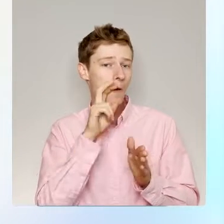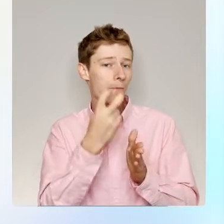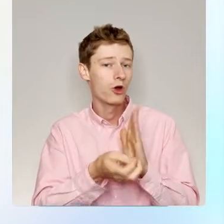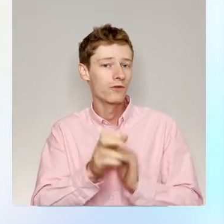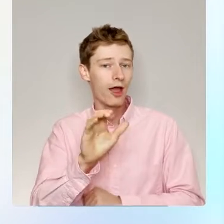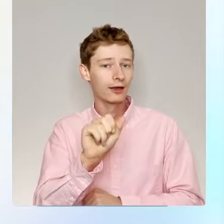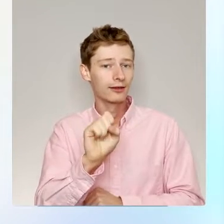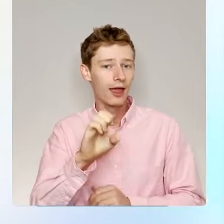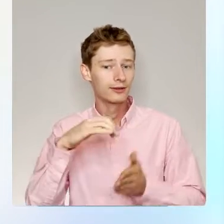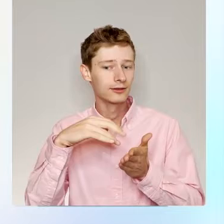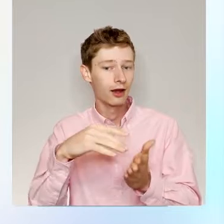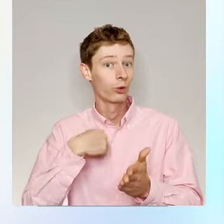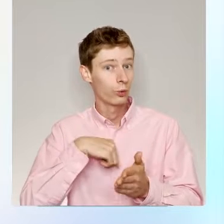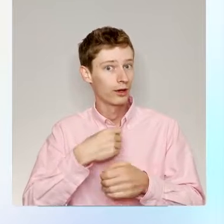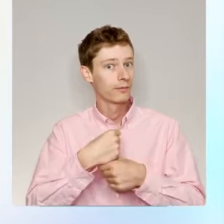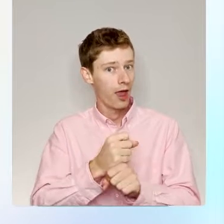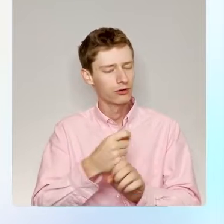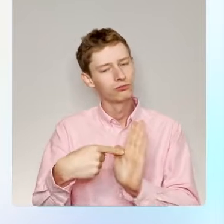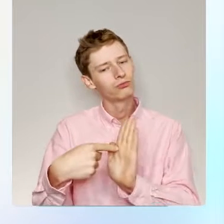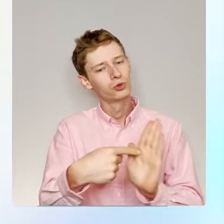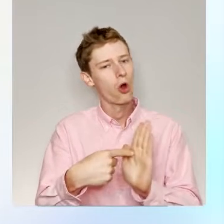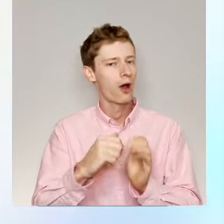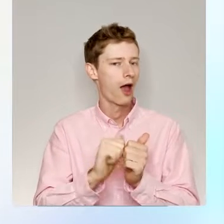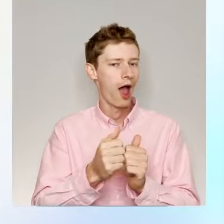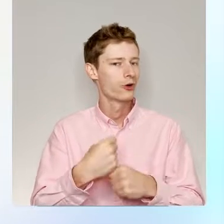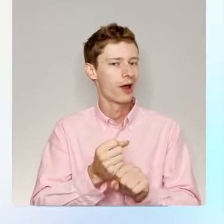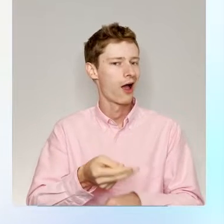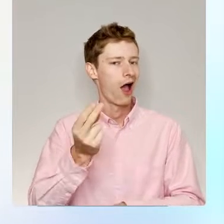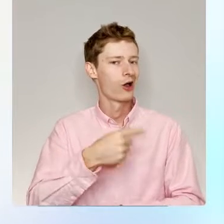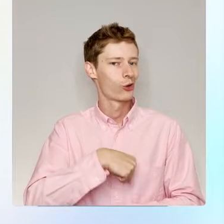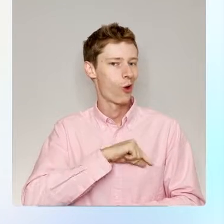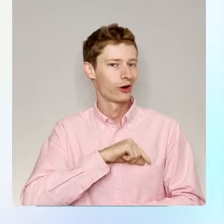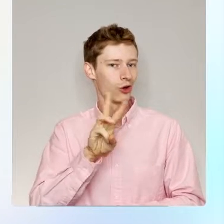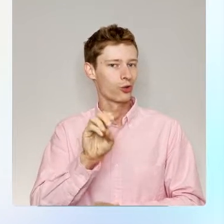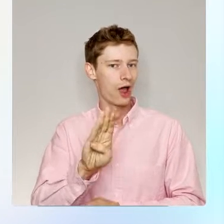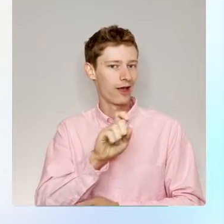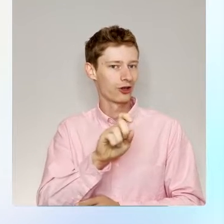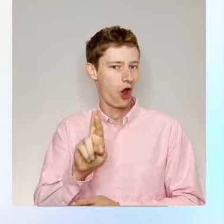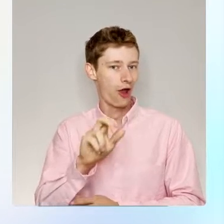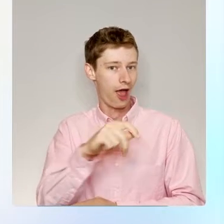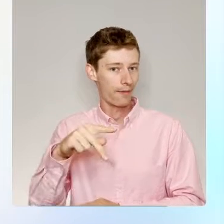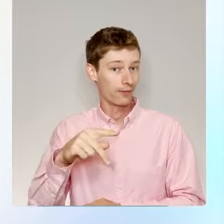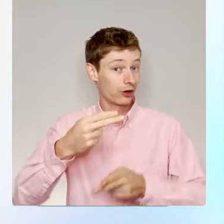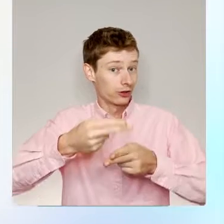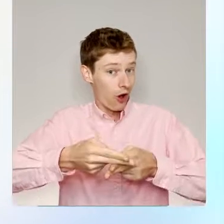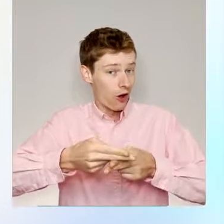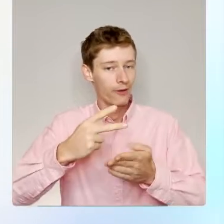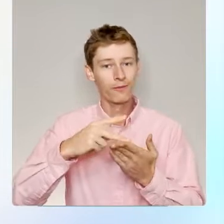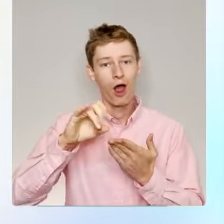an immersive case study WebXR experience that we've built to showcase how to create high-quality WebXR apps.